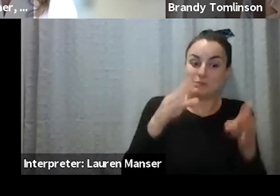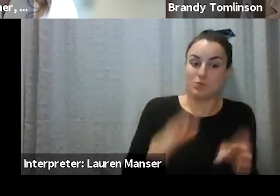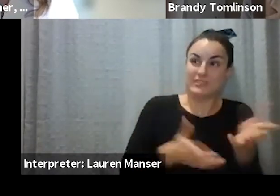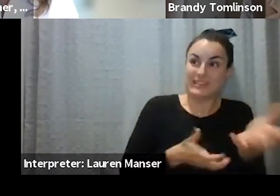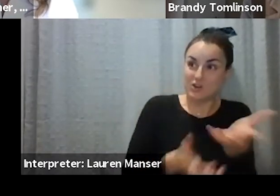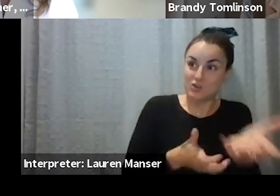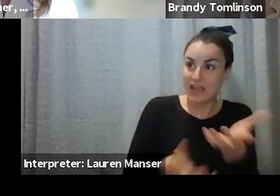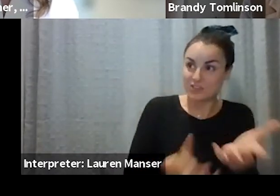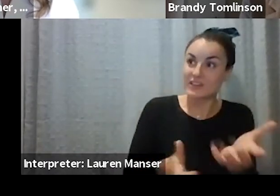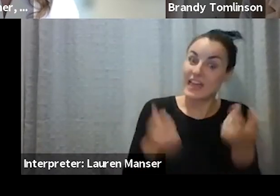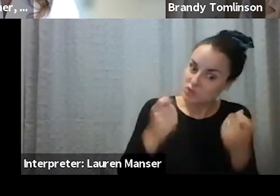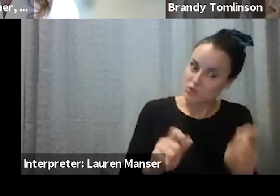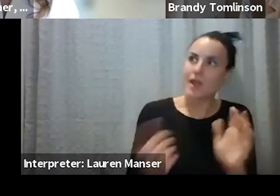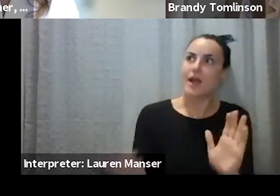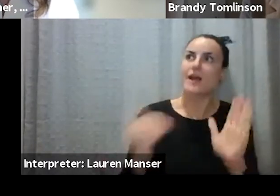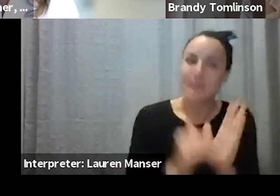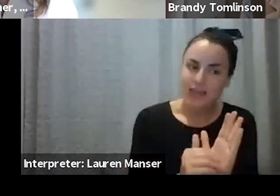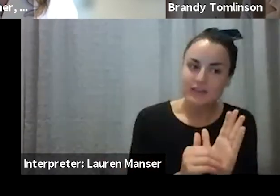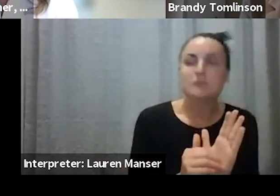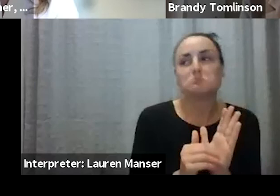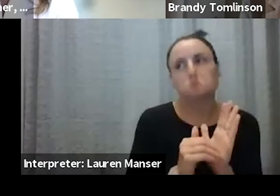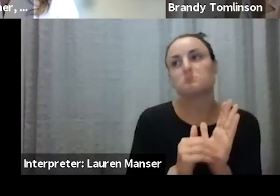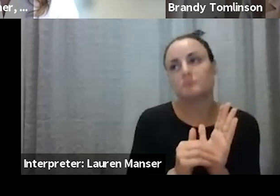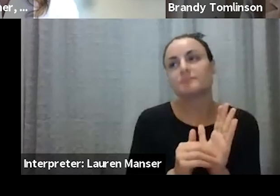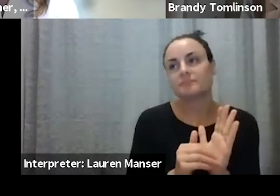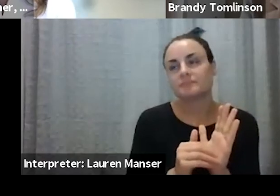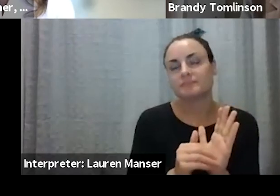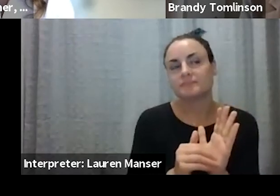is this going to have to be part of how we move forward globally. This certainly wasn't something